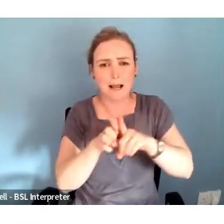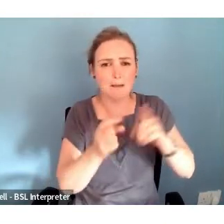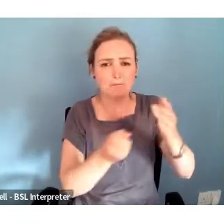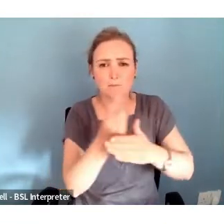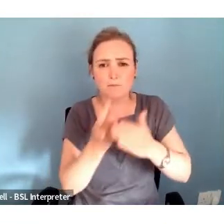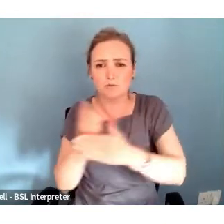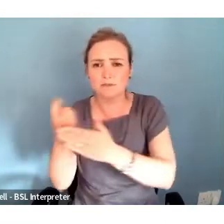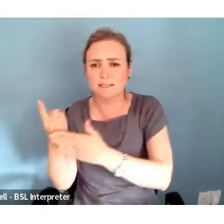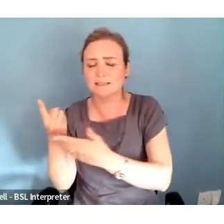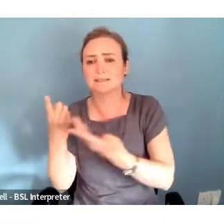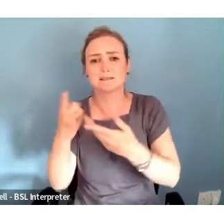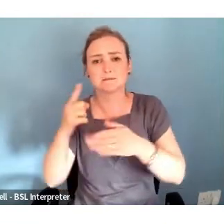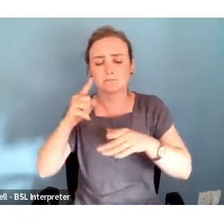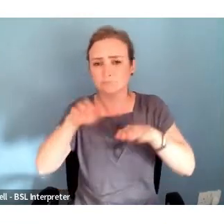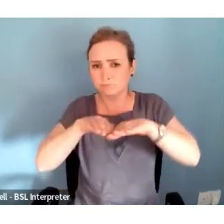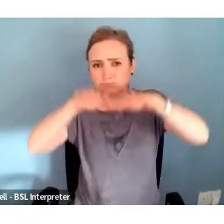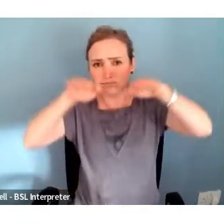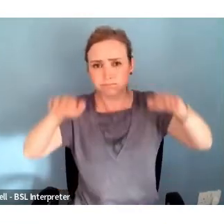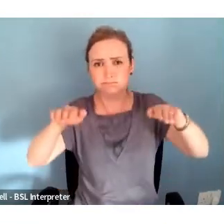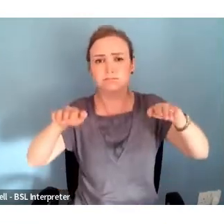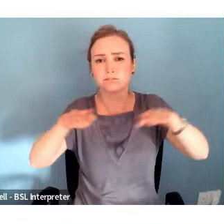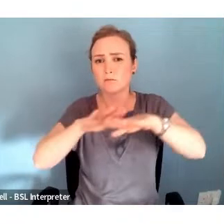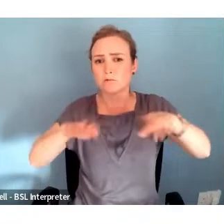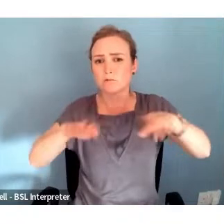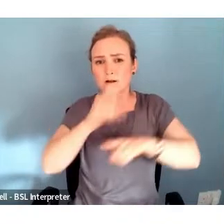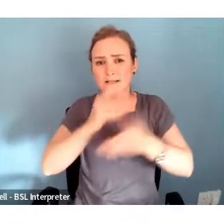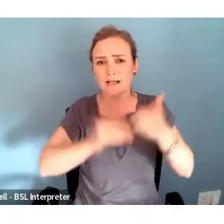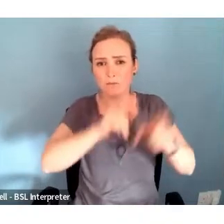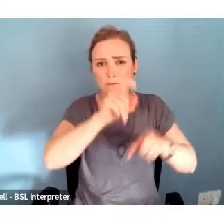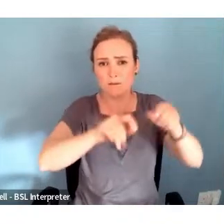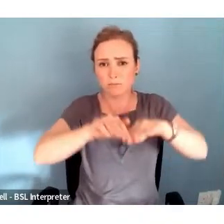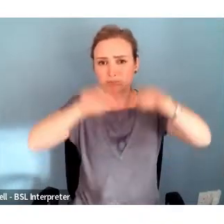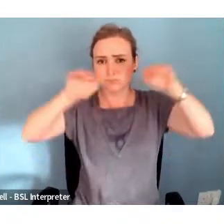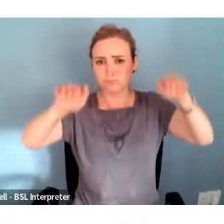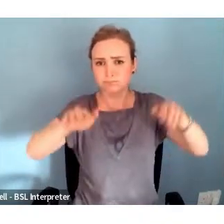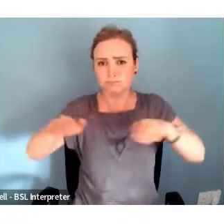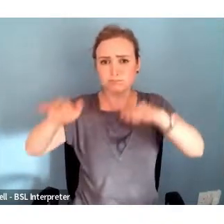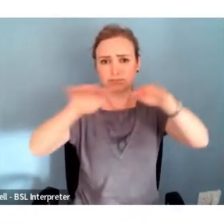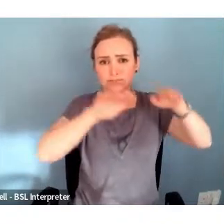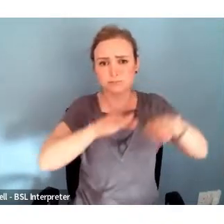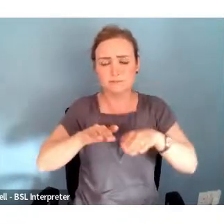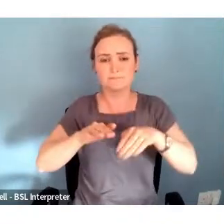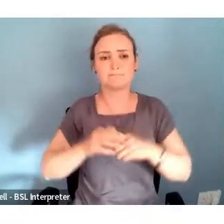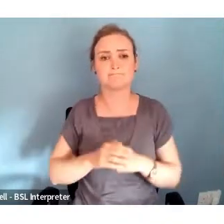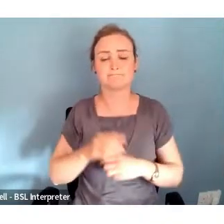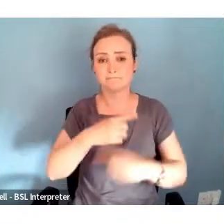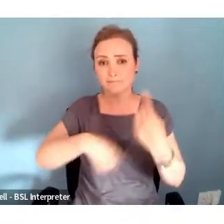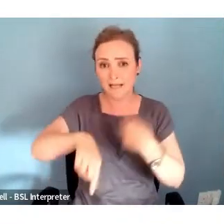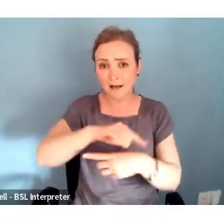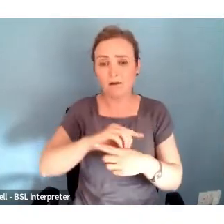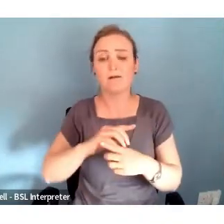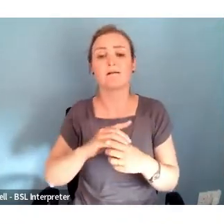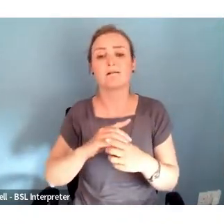. We are a social enterprise. We're all Disabled ourselves. And we work with employers to help